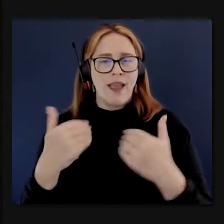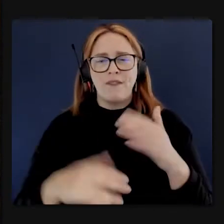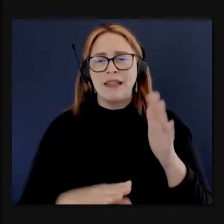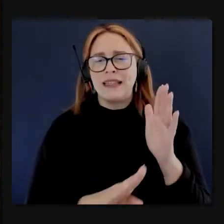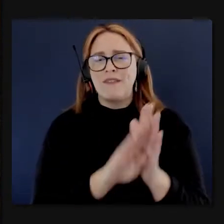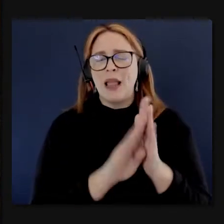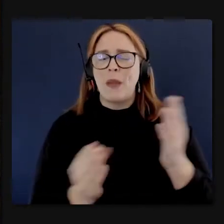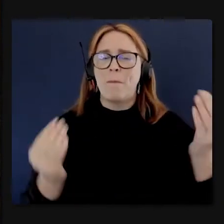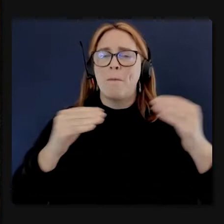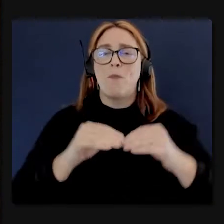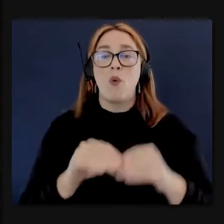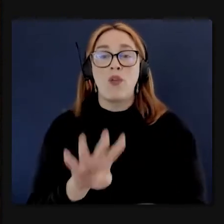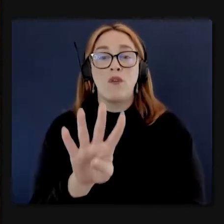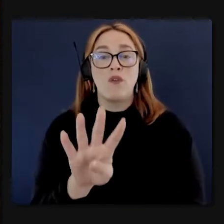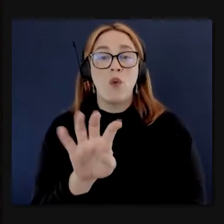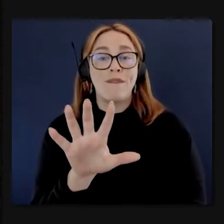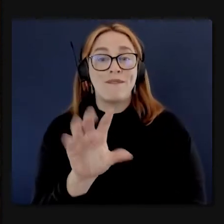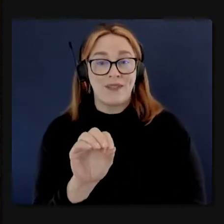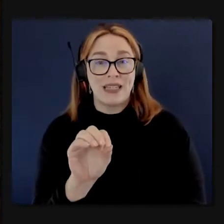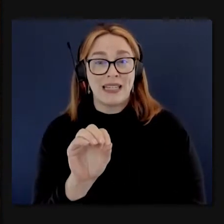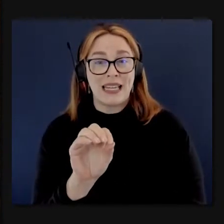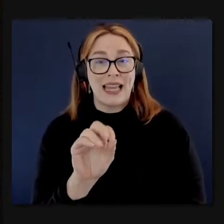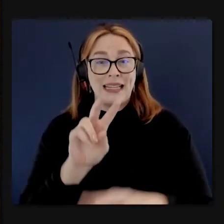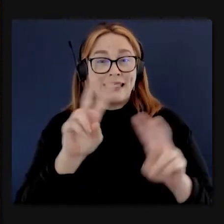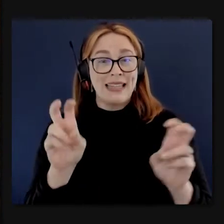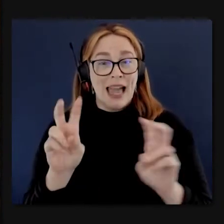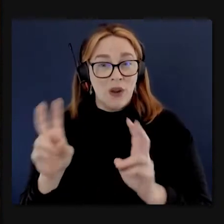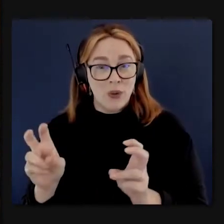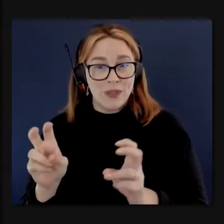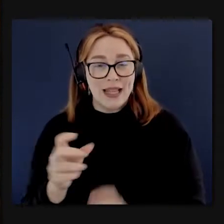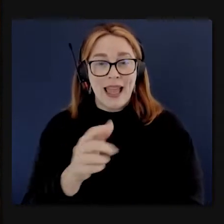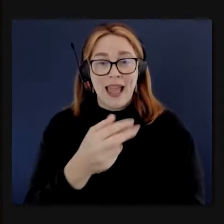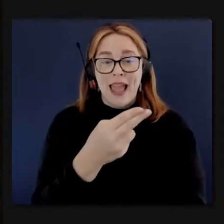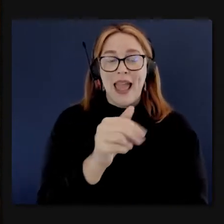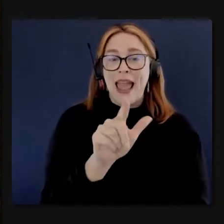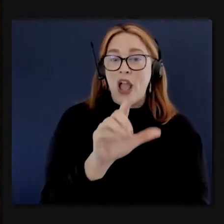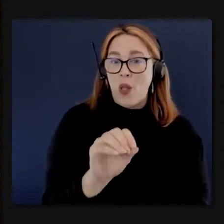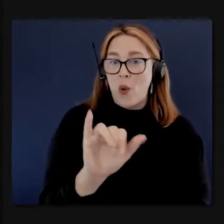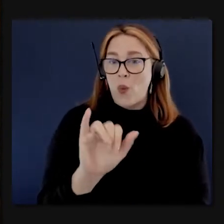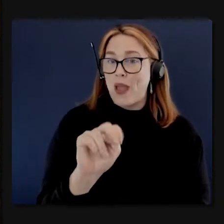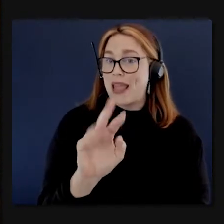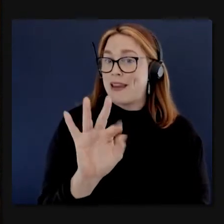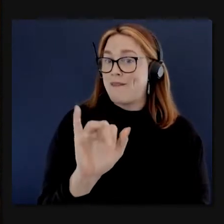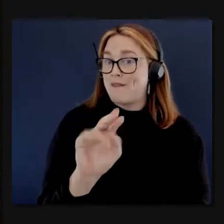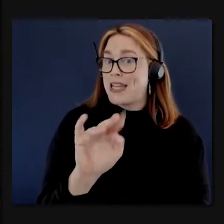of more than 450 titles. Games like Halo Infinite have used our SDK